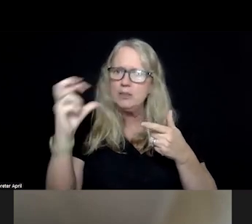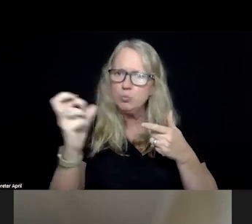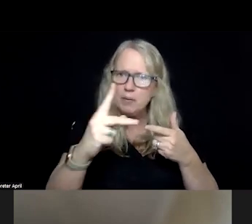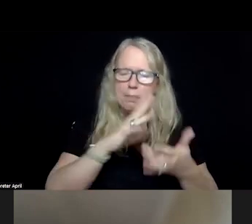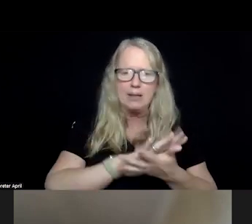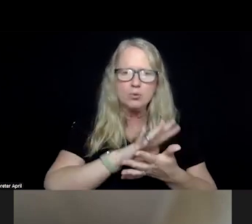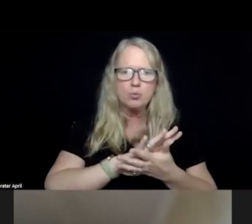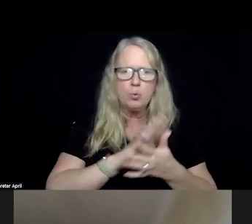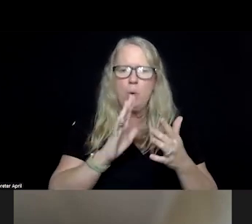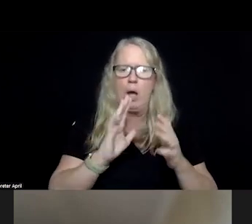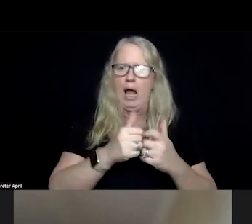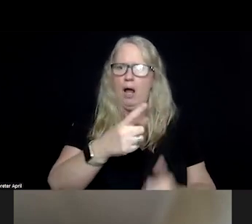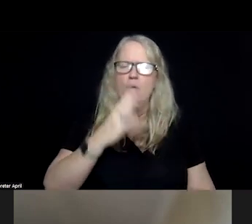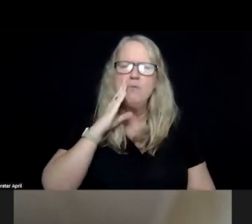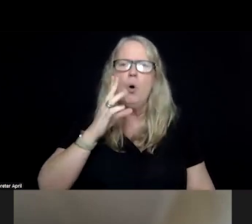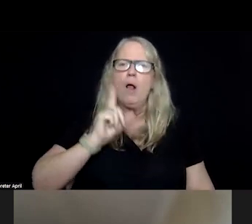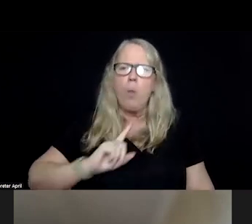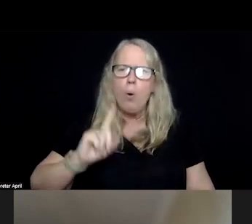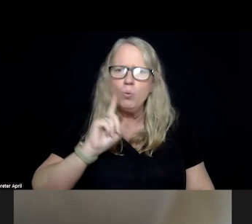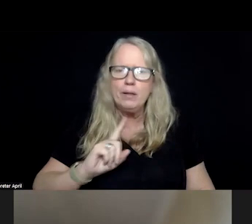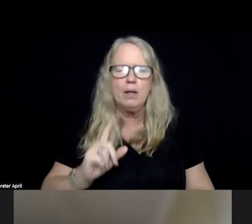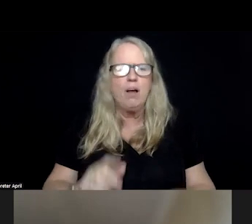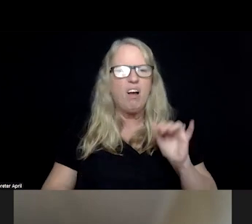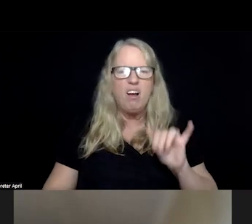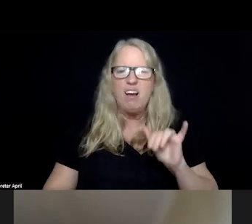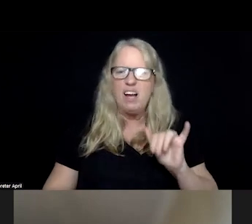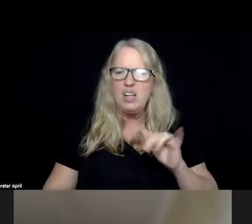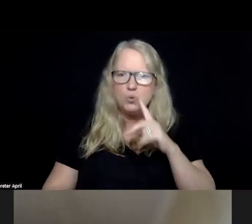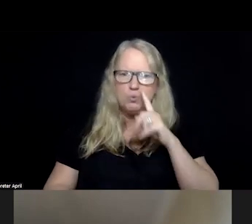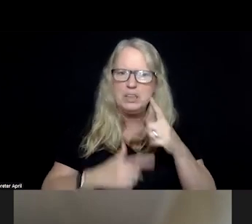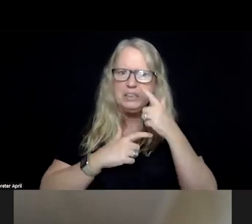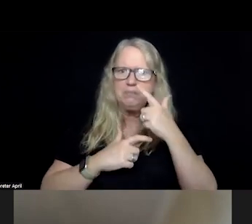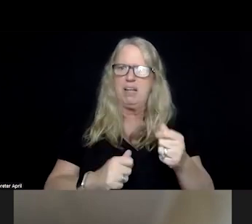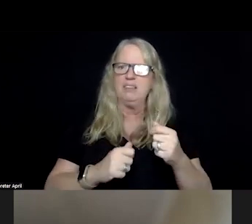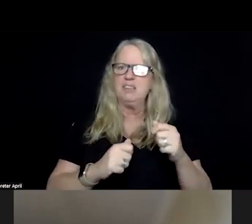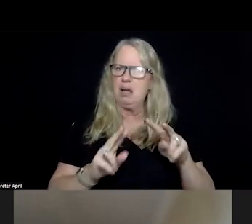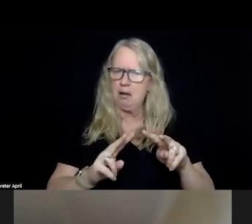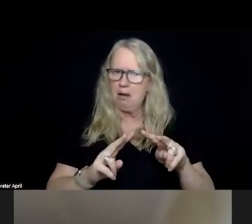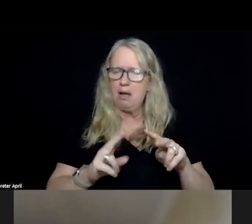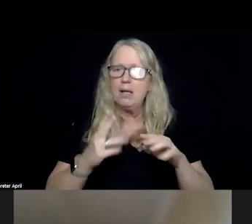LONELINESS.. WHAT IS FASCINATING TO ME IS IT INCREASED. I